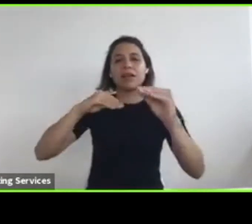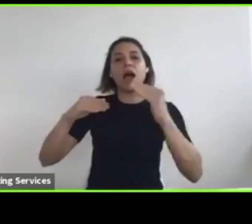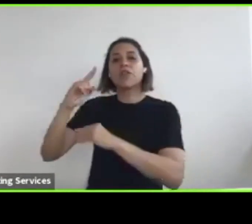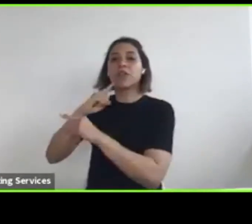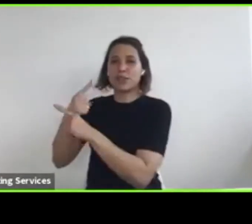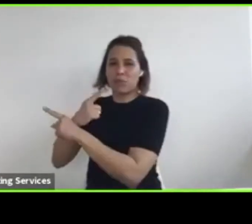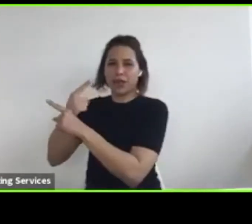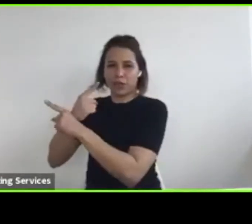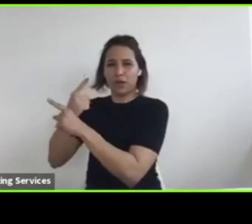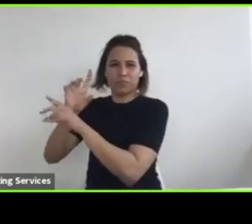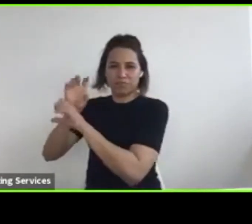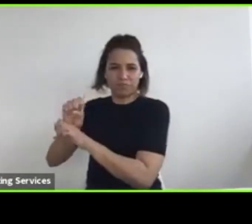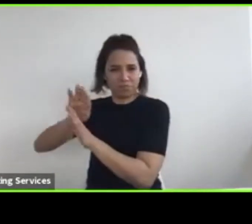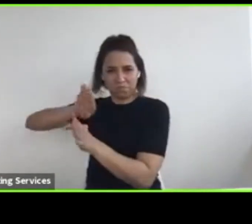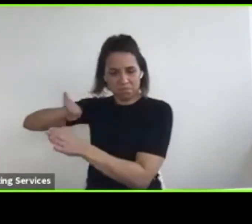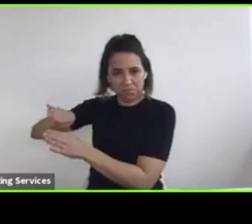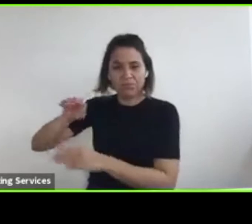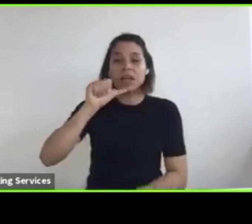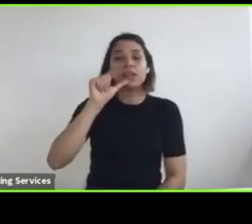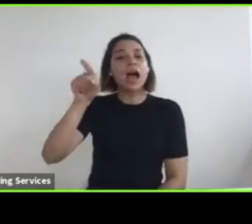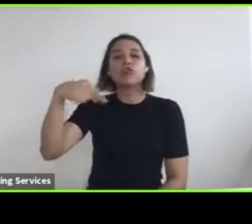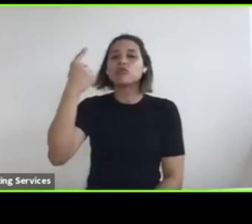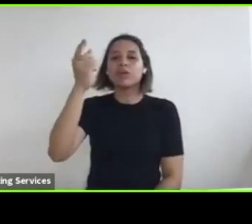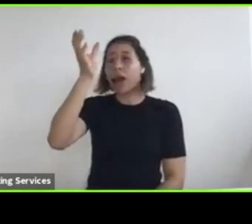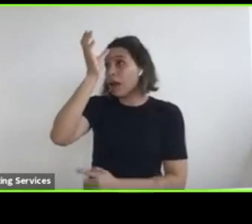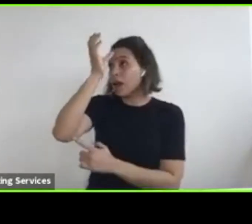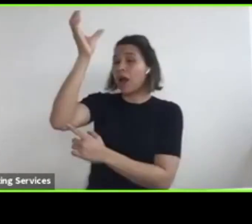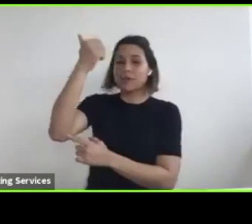PURELY CONCEPTUAL LIP SERVICE ANYMORE, BUT AS WE NOW ALL KNOW IS